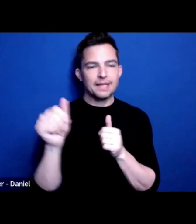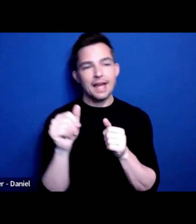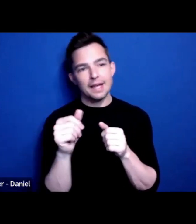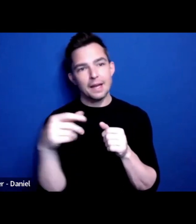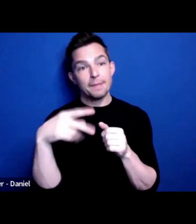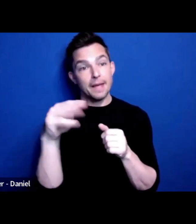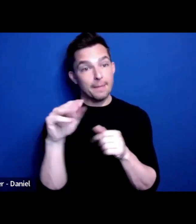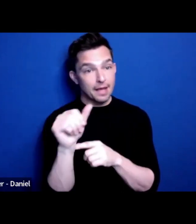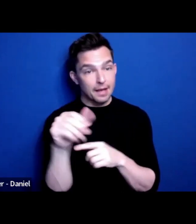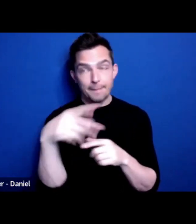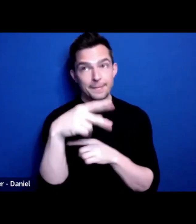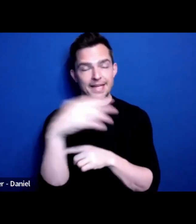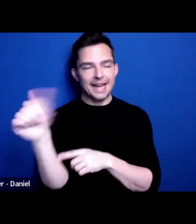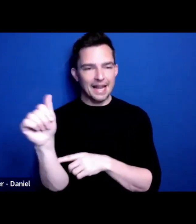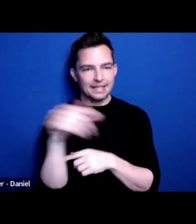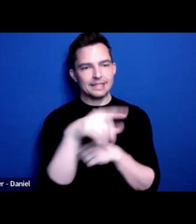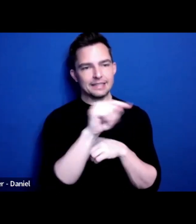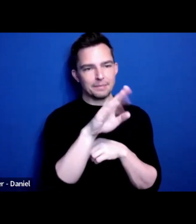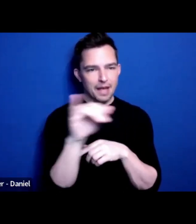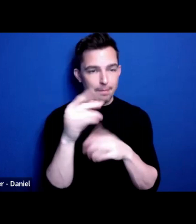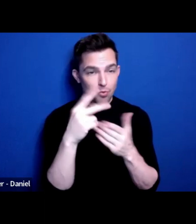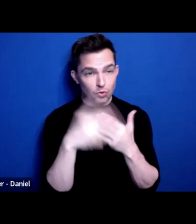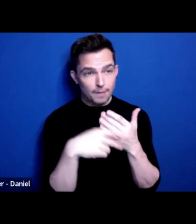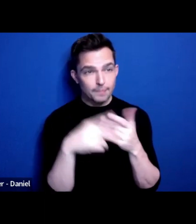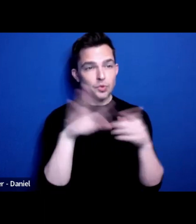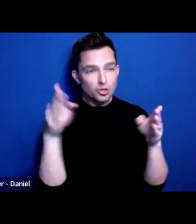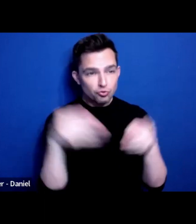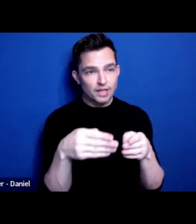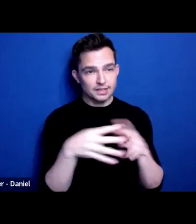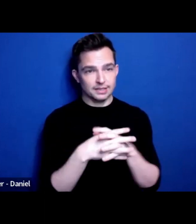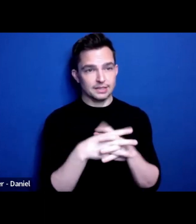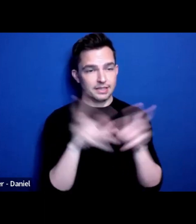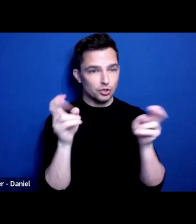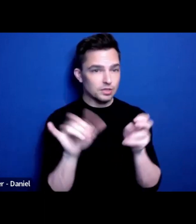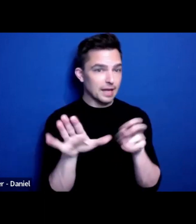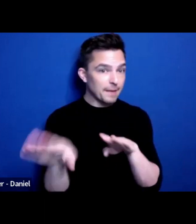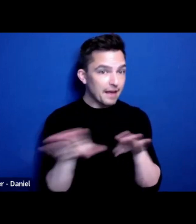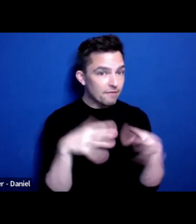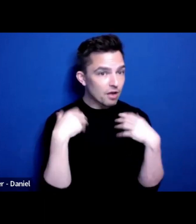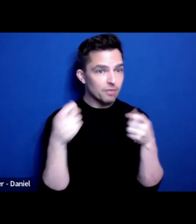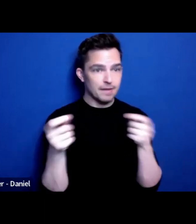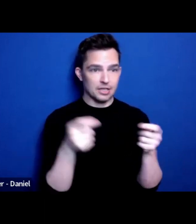and P&As and a TBI programs to address issues like behavioral health management. We love to